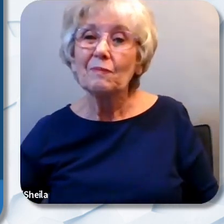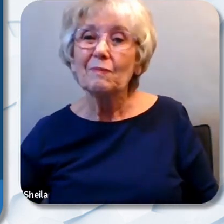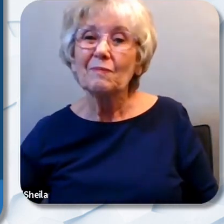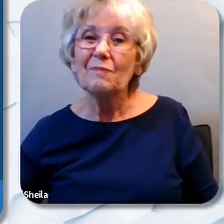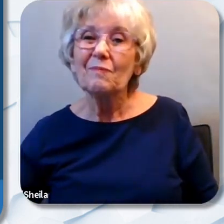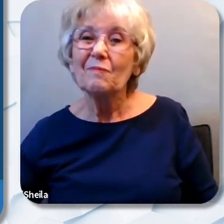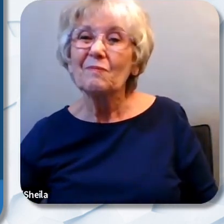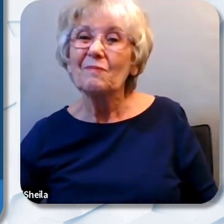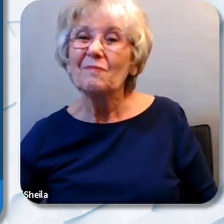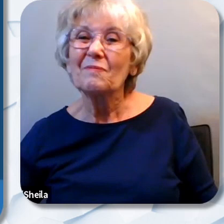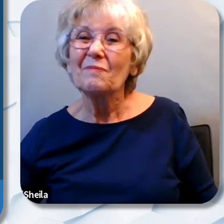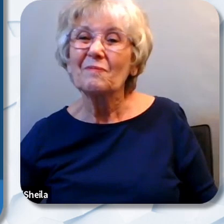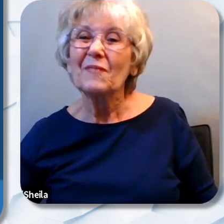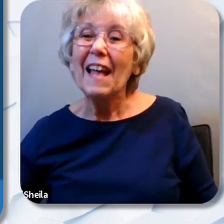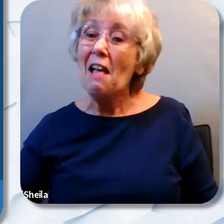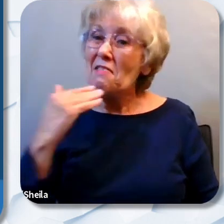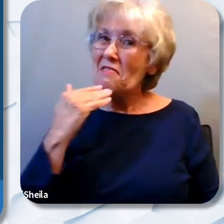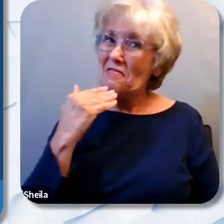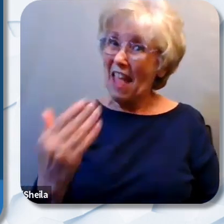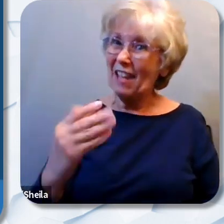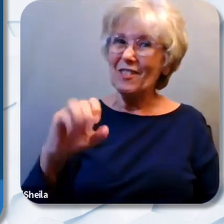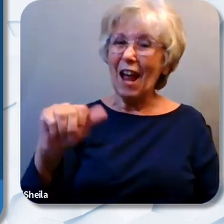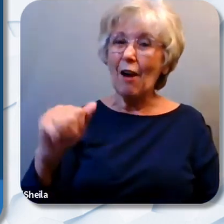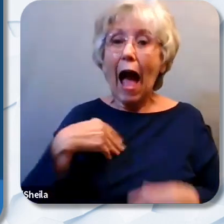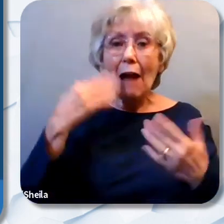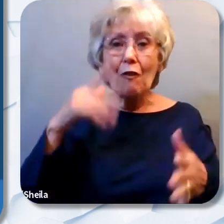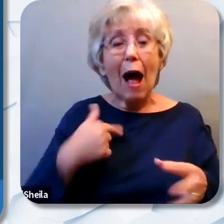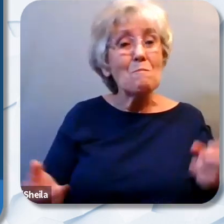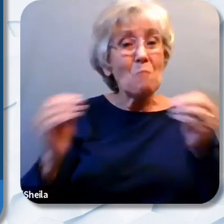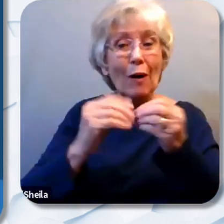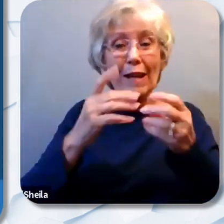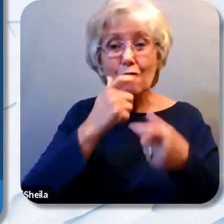know about being more interesting than than talking about the money. And i'm hanging on